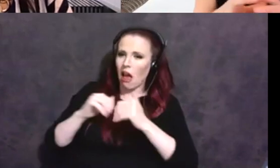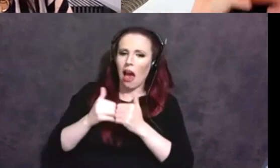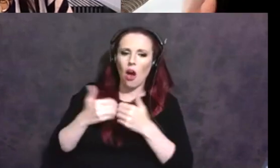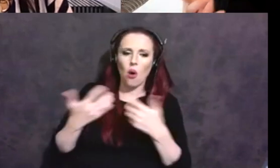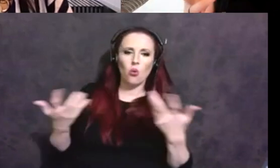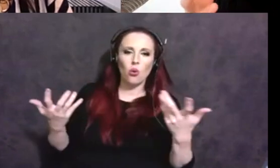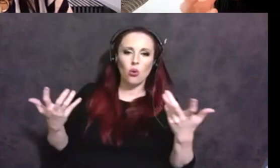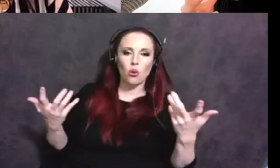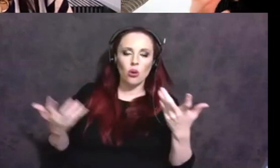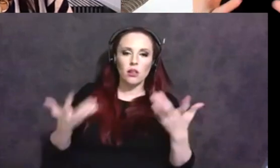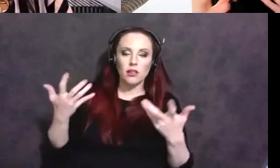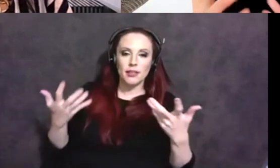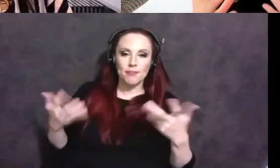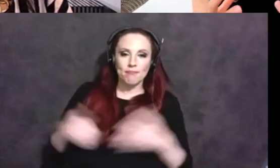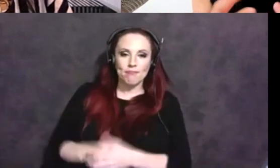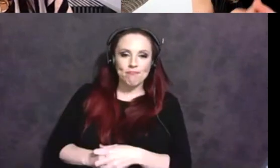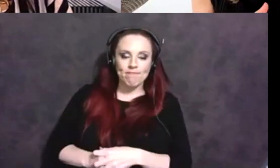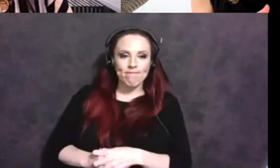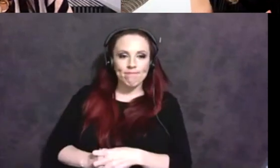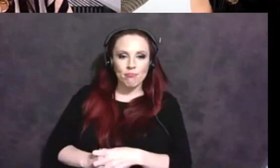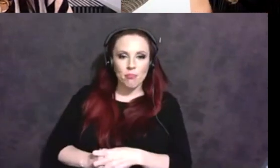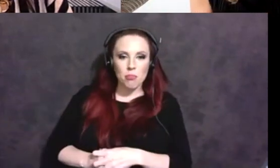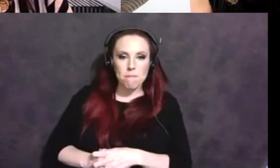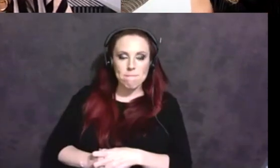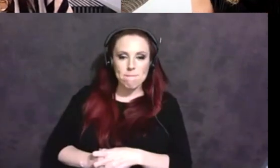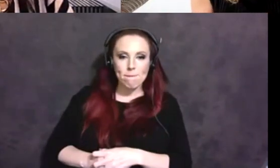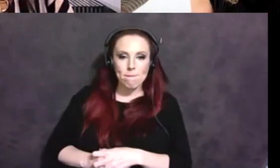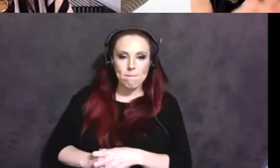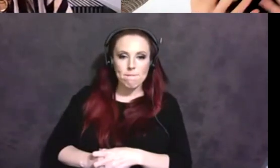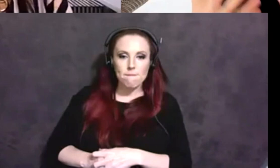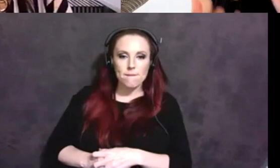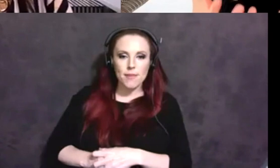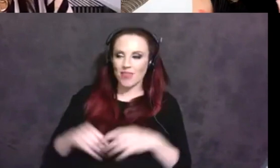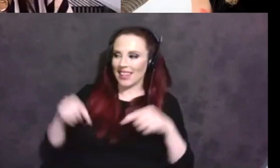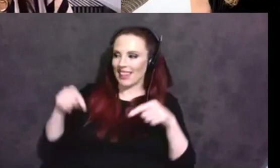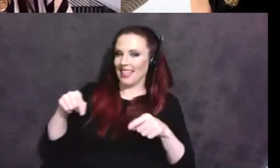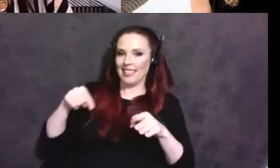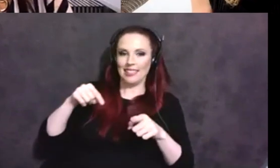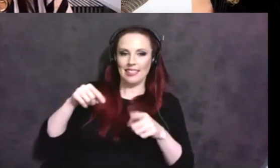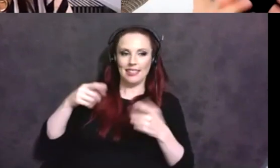in our homes, what does that do to how we think about each other? Do you want to talk